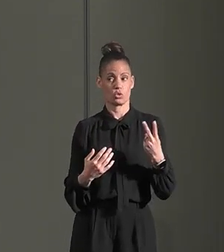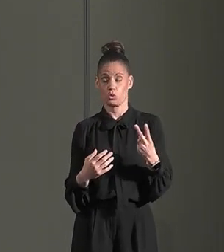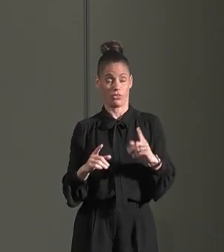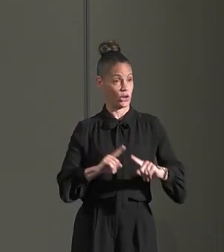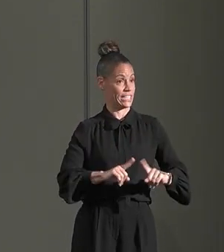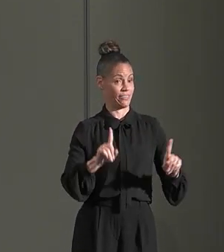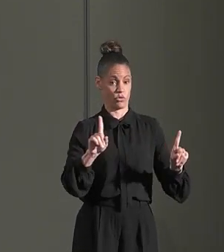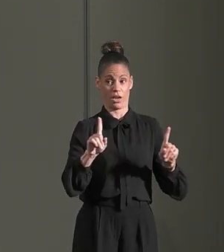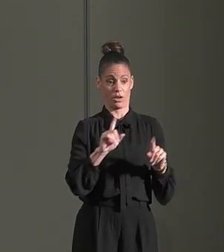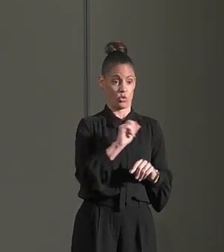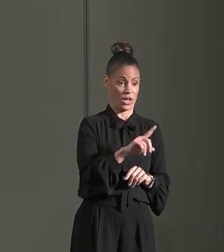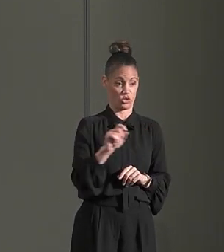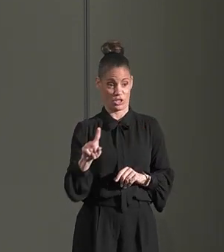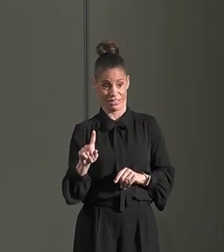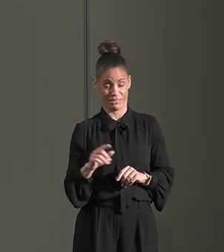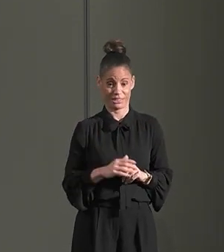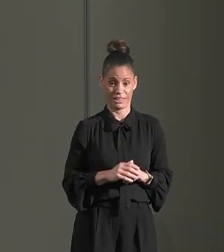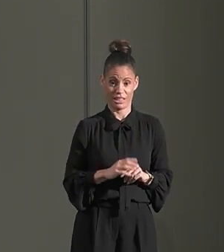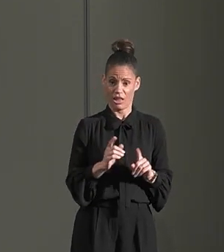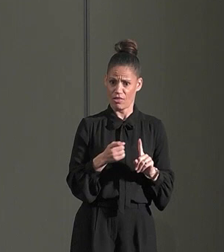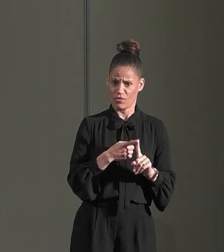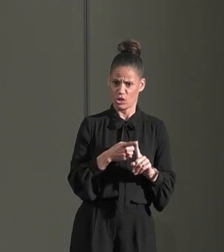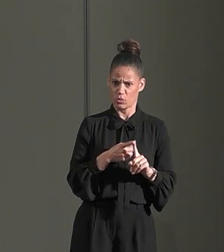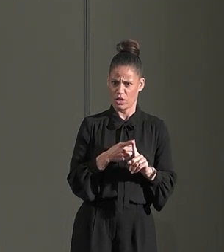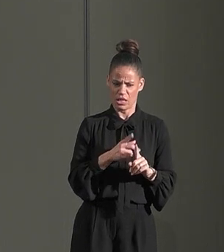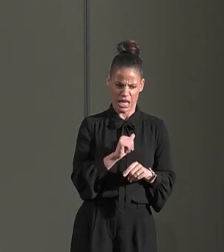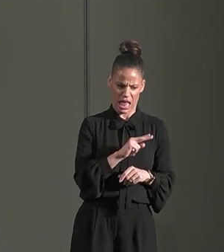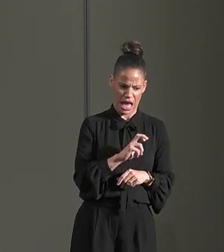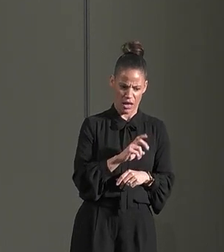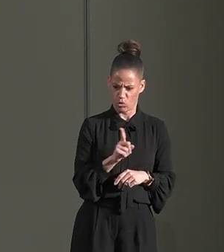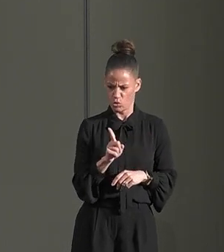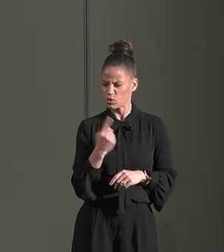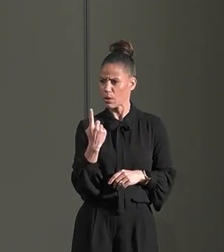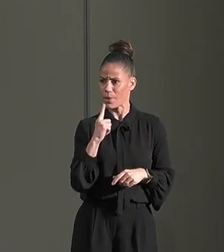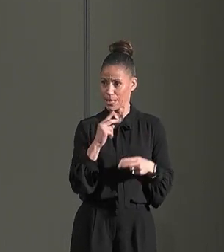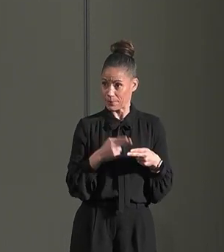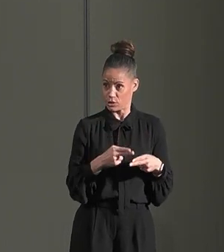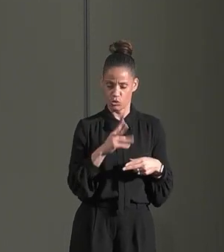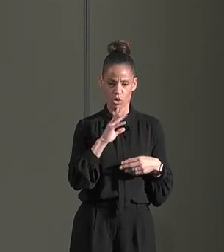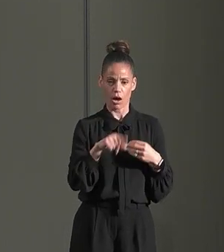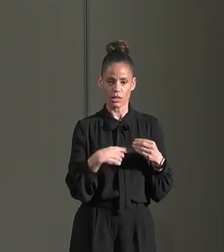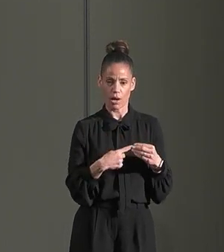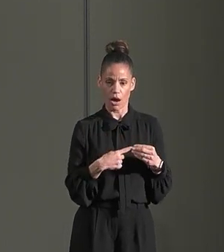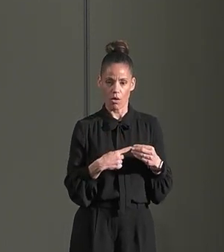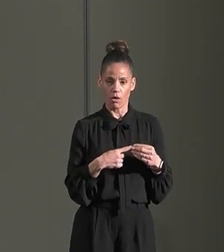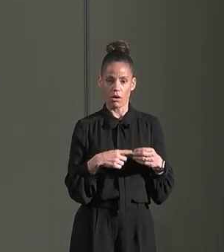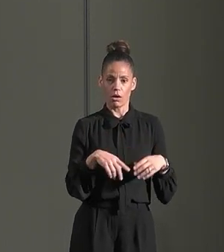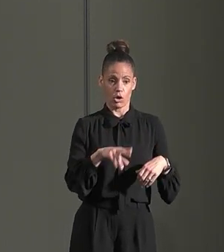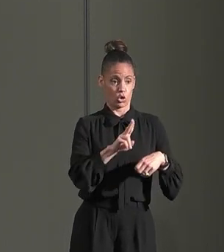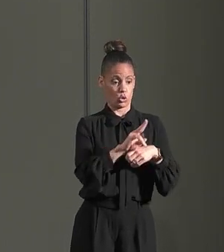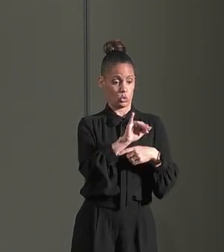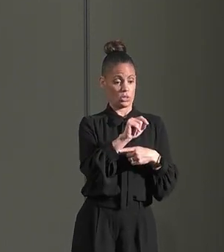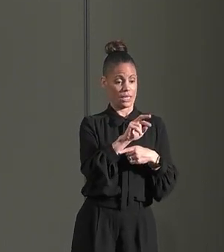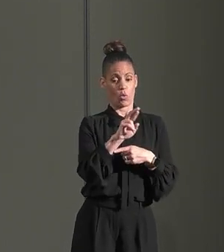First, I can't remember you or Anne that mentioned it talked about the use it or lose it model.